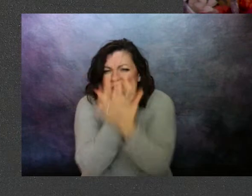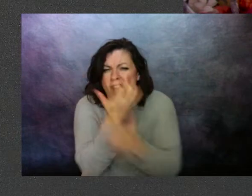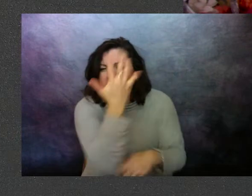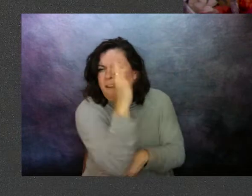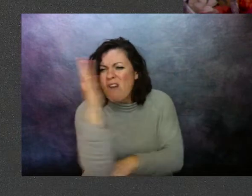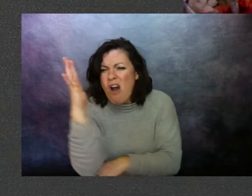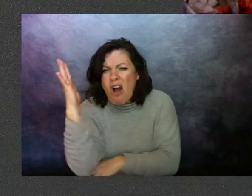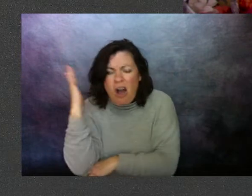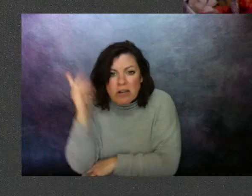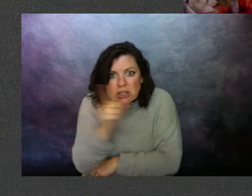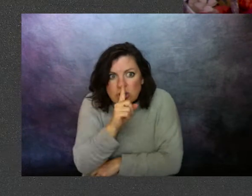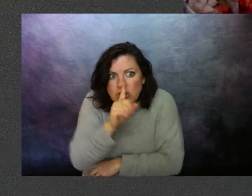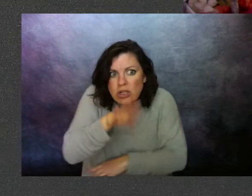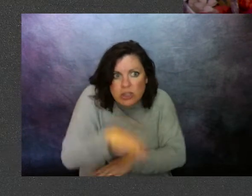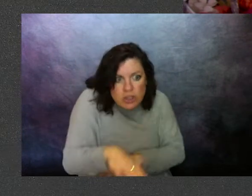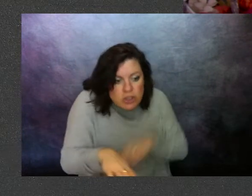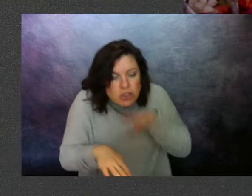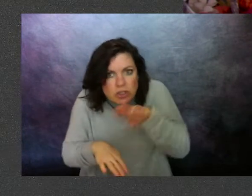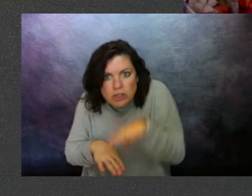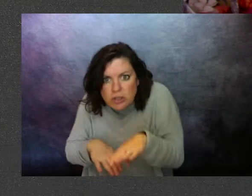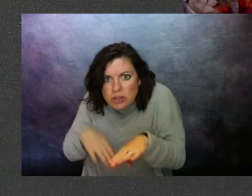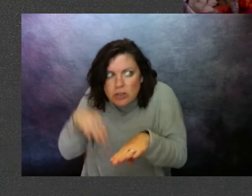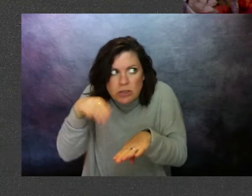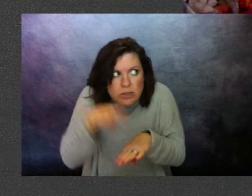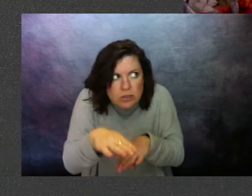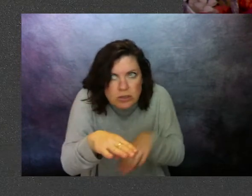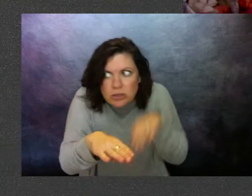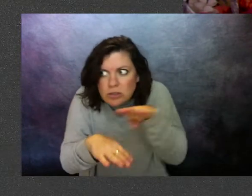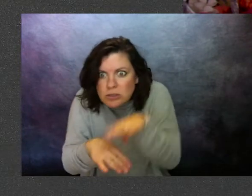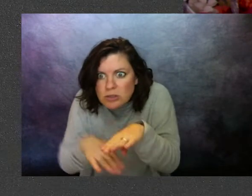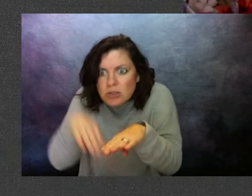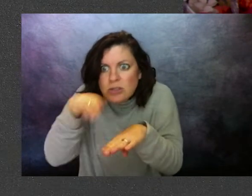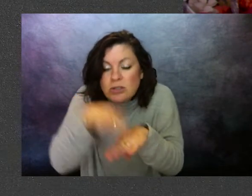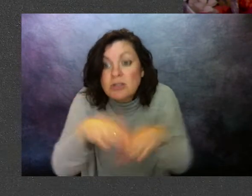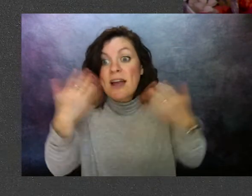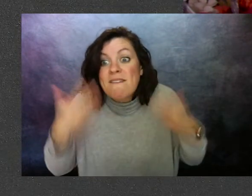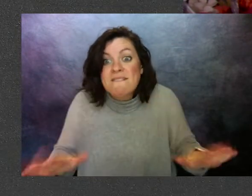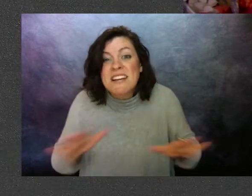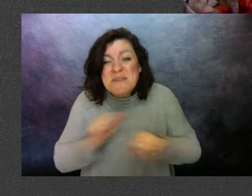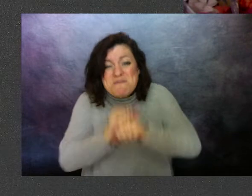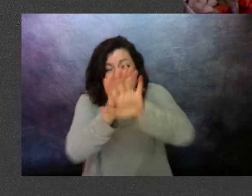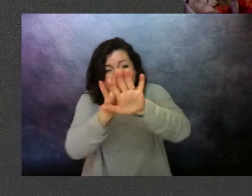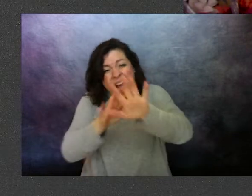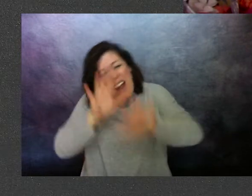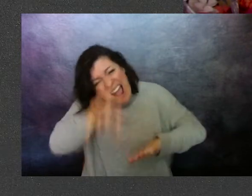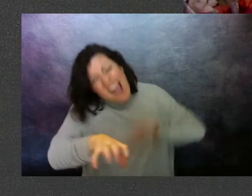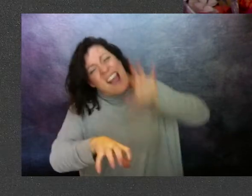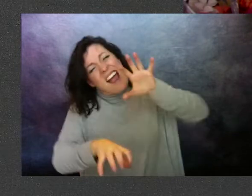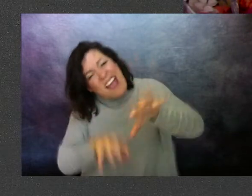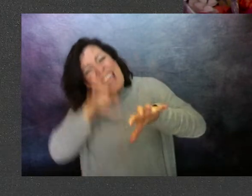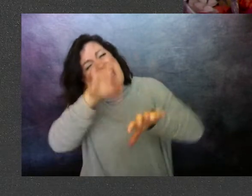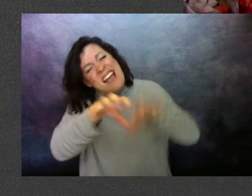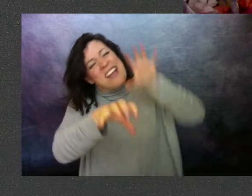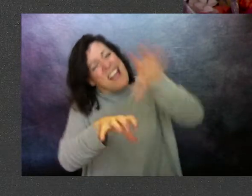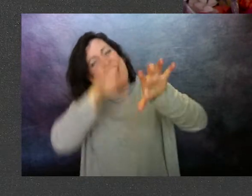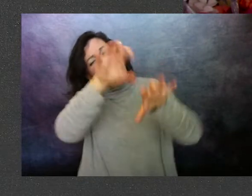All right, through the dark forest, really quiet. Shh, shh, shh, shh. Okay, up over the mountain, huff, puff, huff, puff,